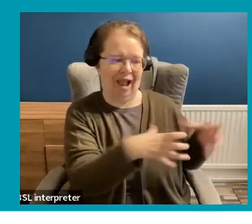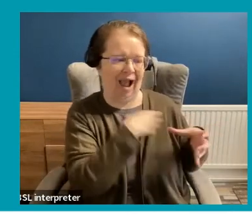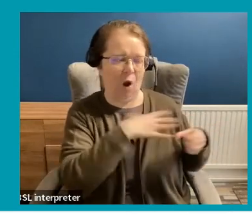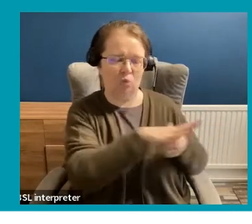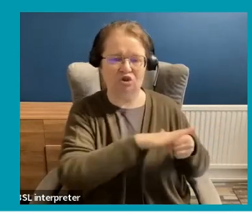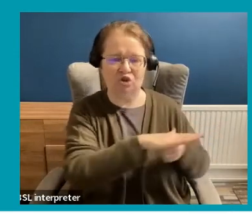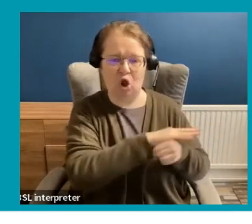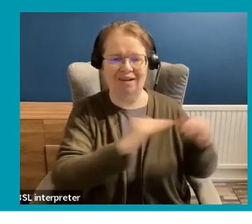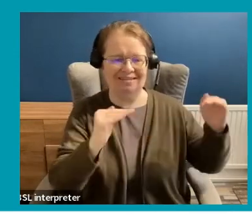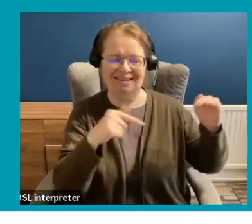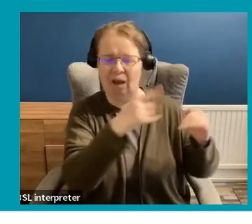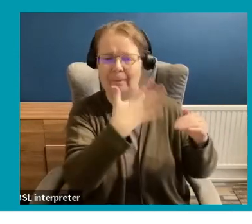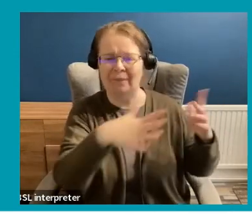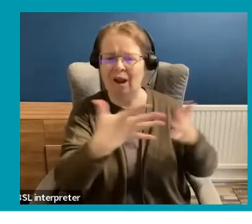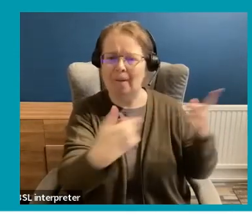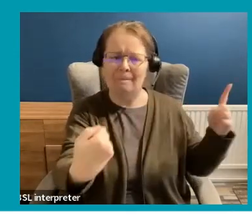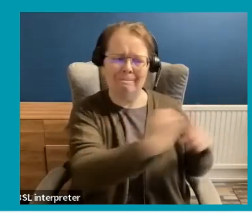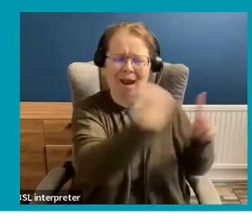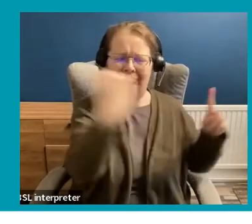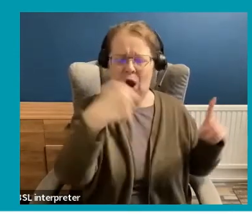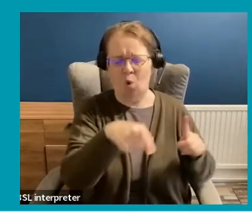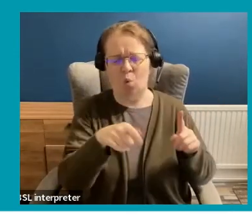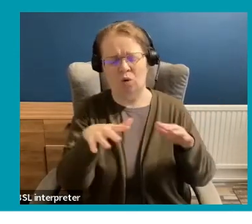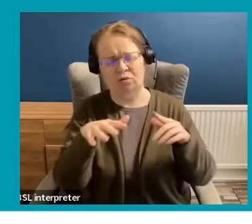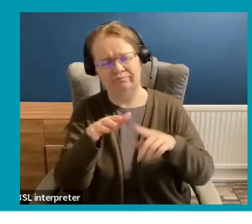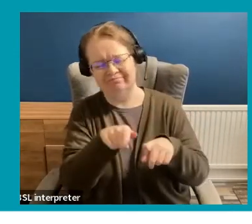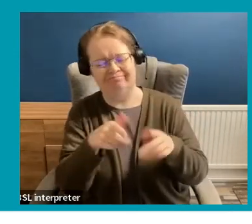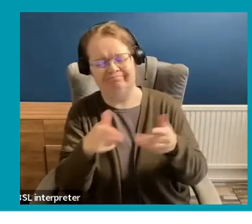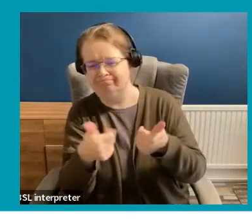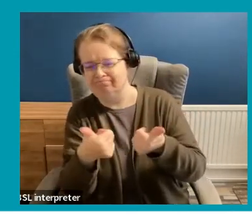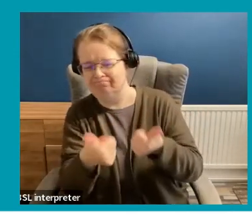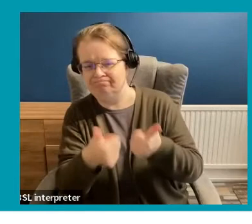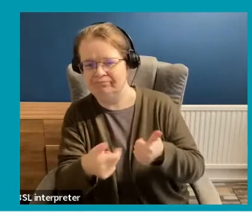do that in an inclusive way. There are questions about what is normal